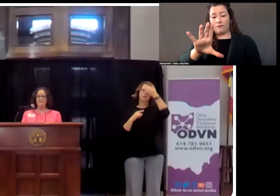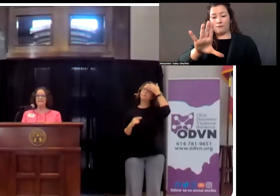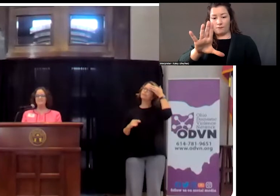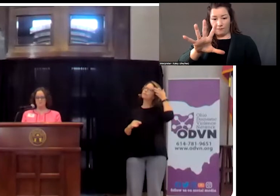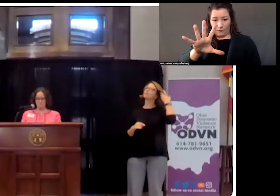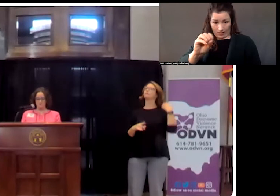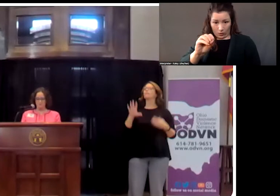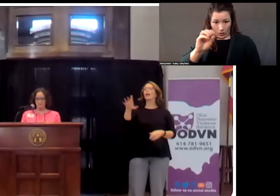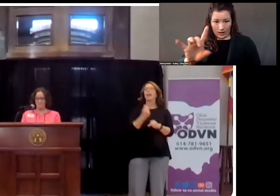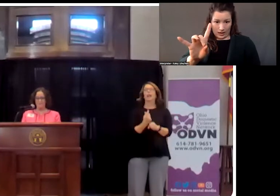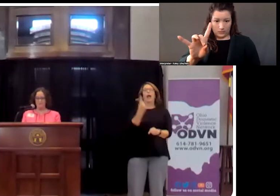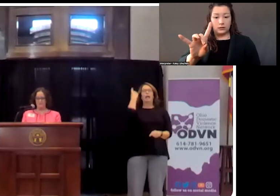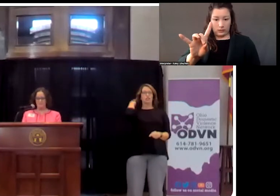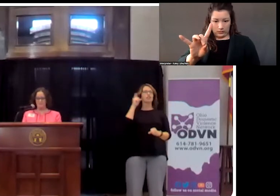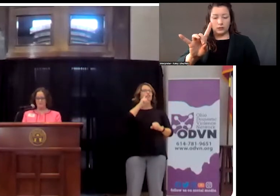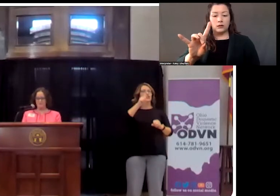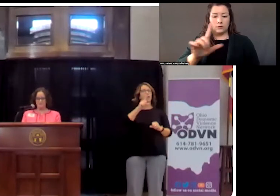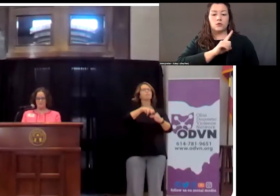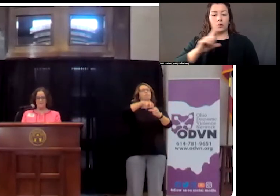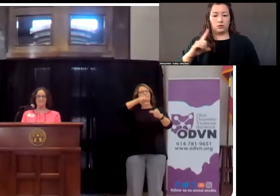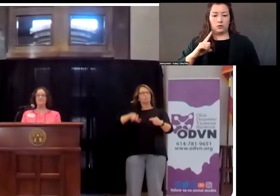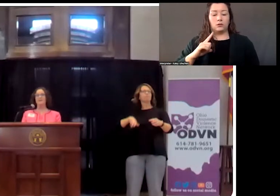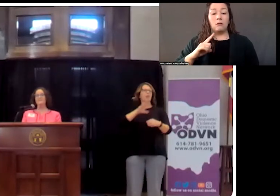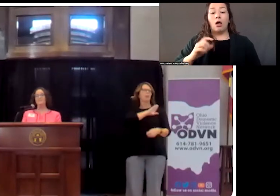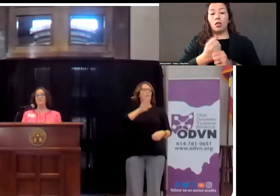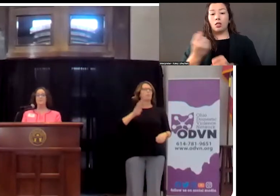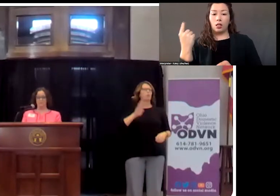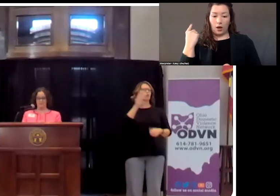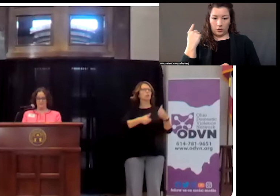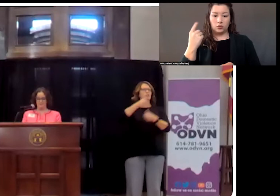Last year, Bridget rolled off the board after serving as its chair for three years,